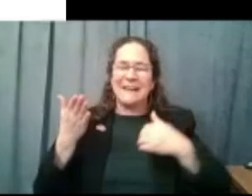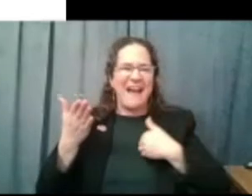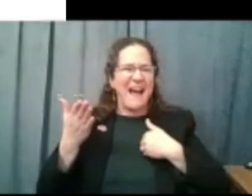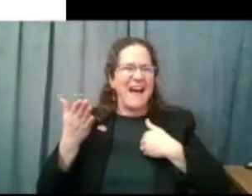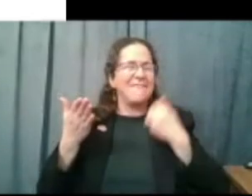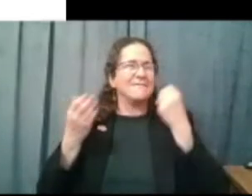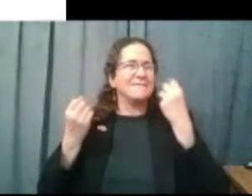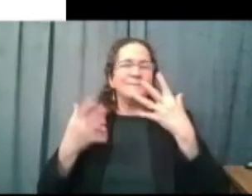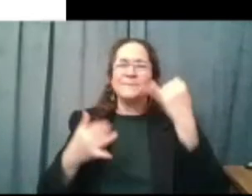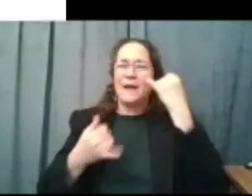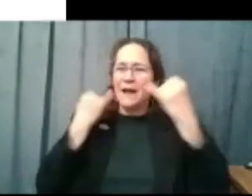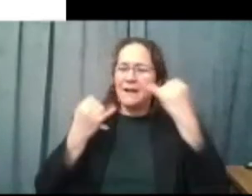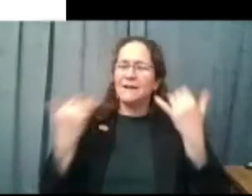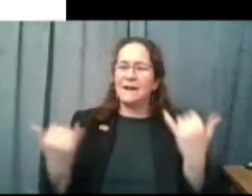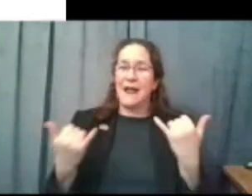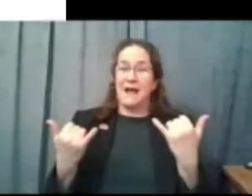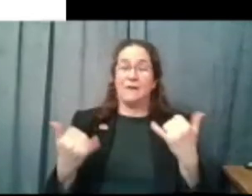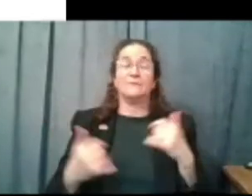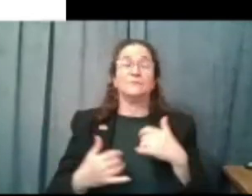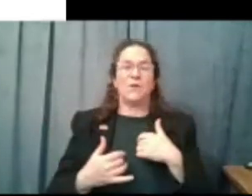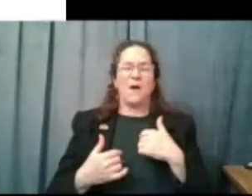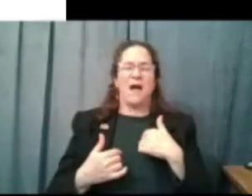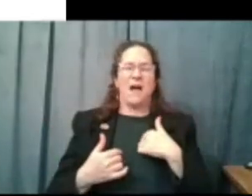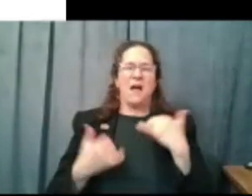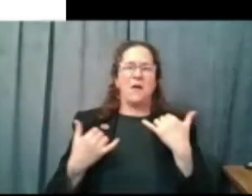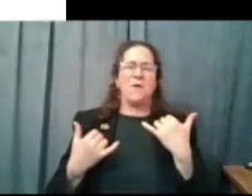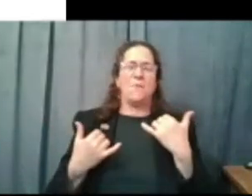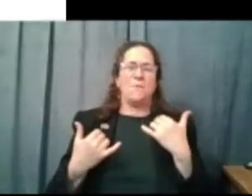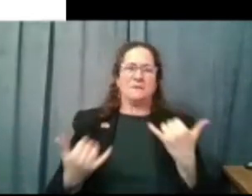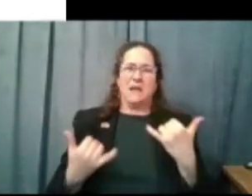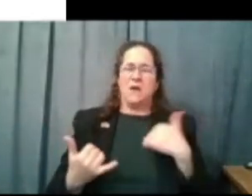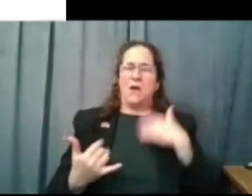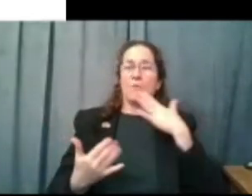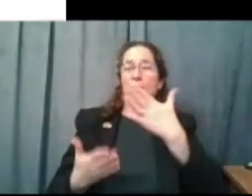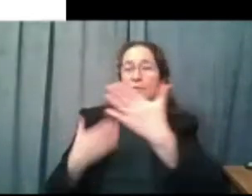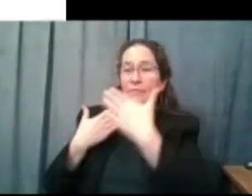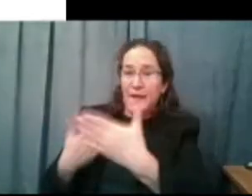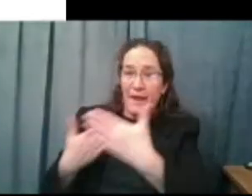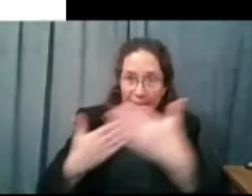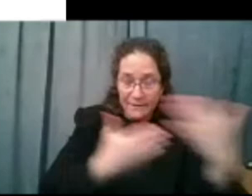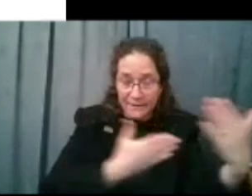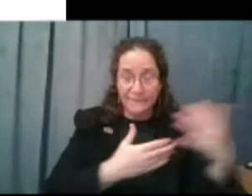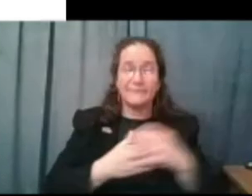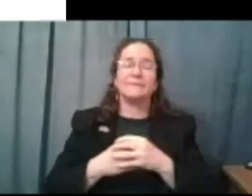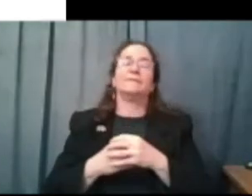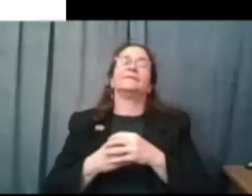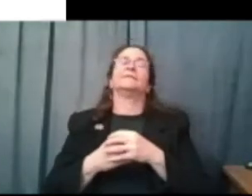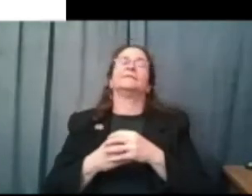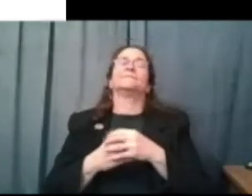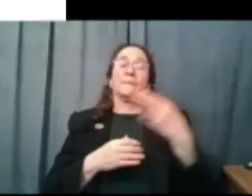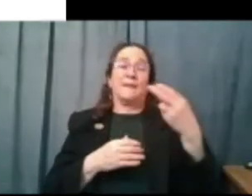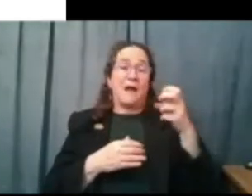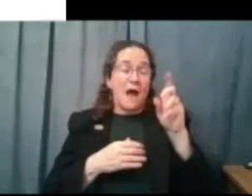So I think I'll take the opportunity to thank everyone here and then Heidi can, and Mike can.